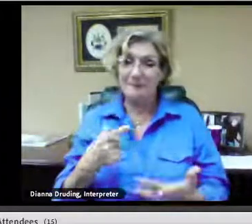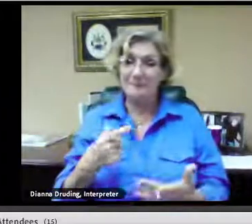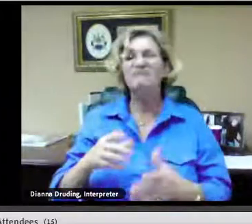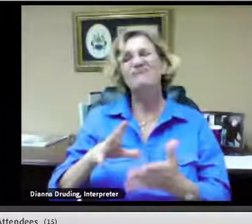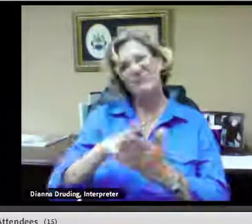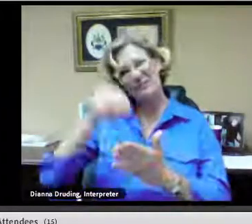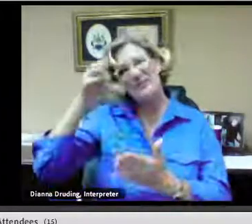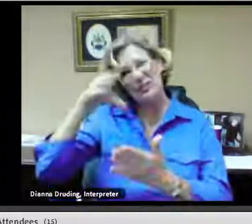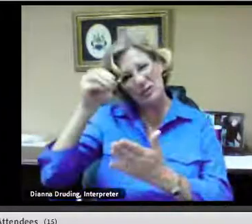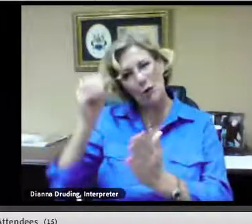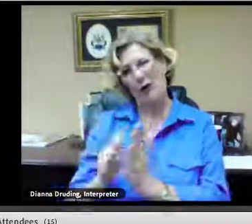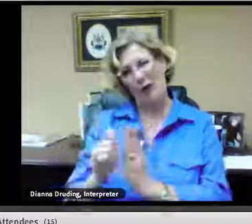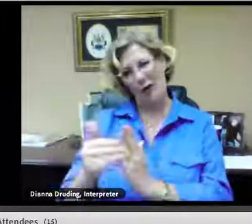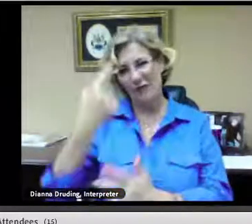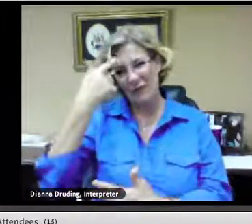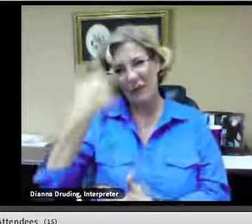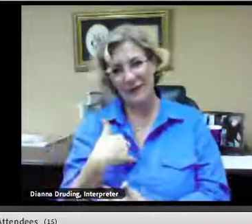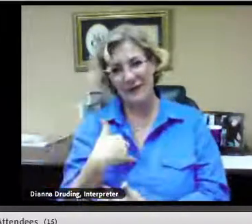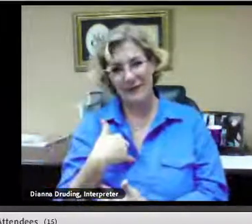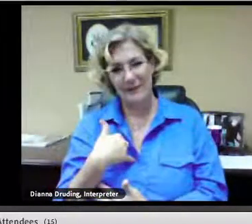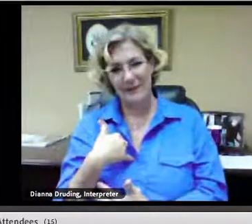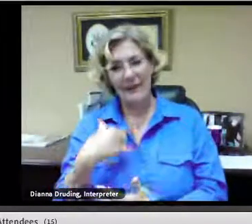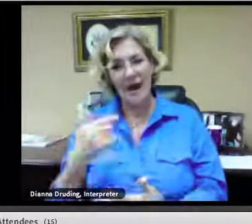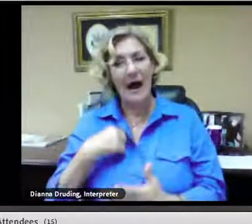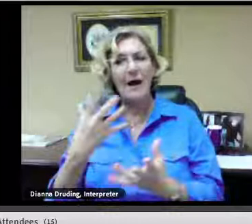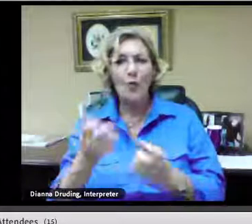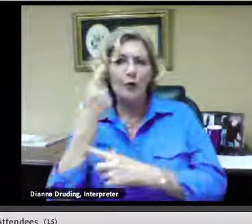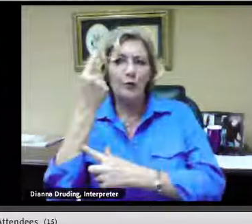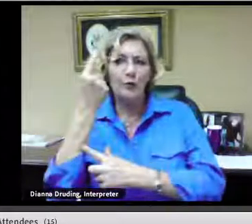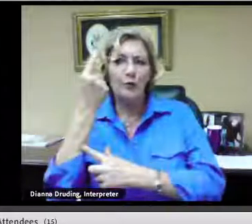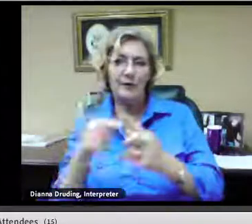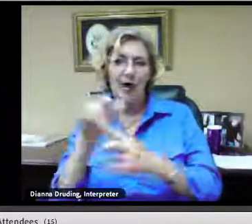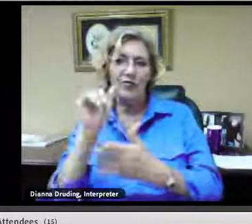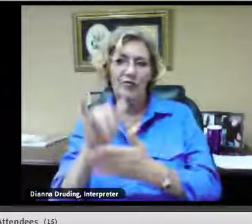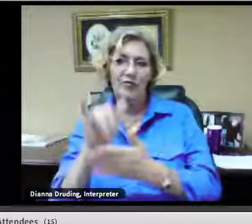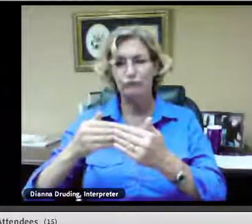So I just want you to think about that, you know, as you're going.